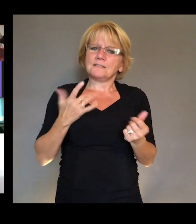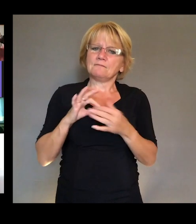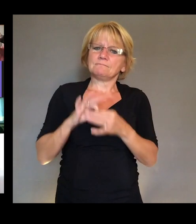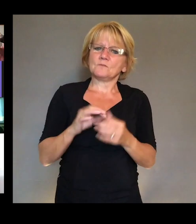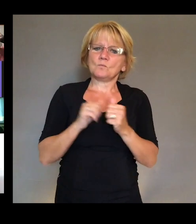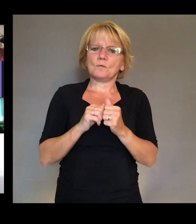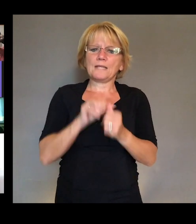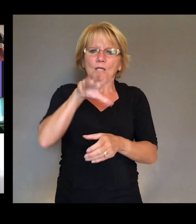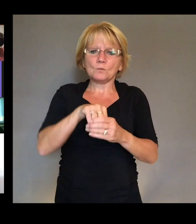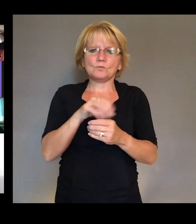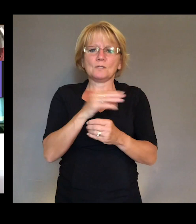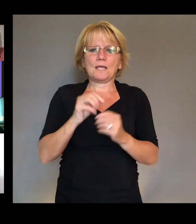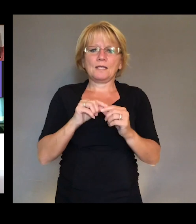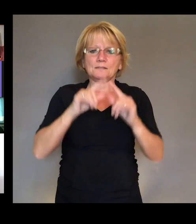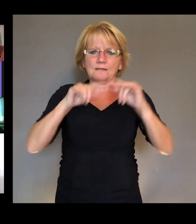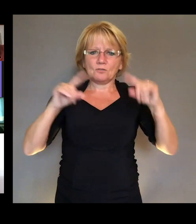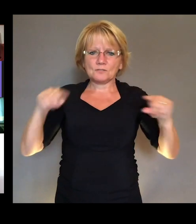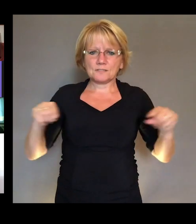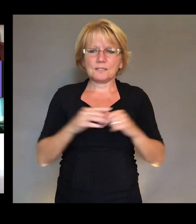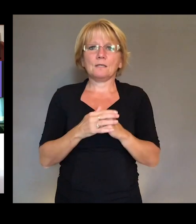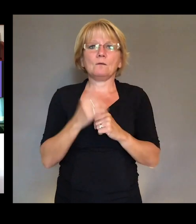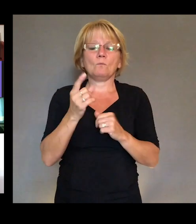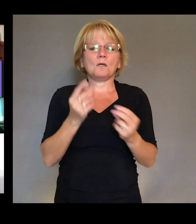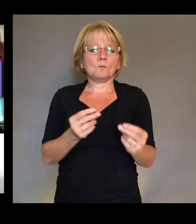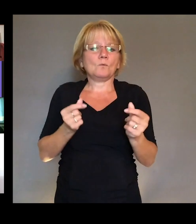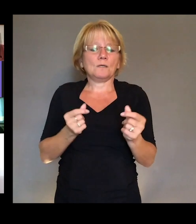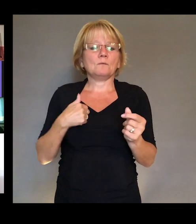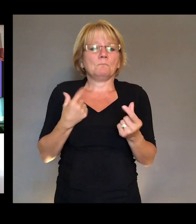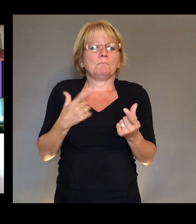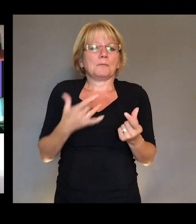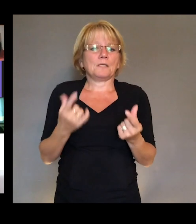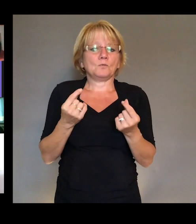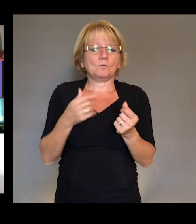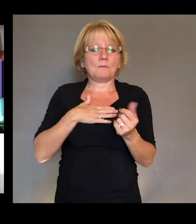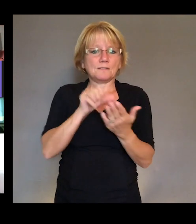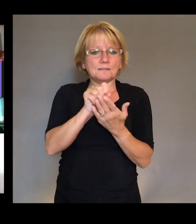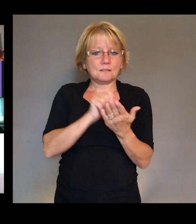to diversity and inclusion. One strategy, quick strategy that I have in my syllabus